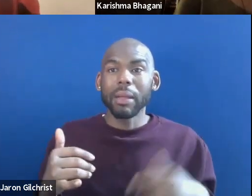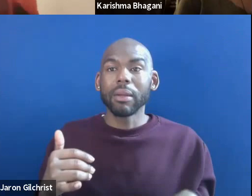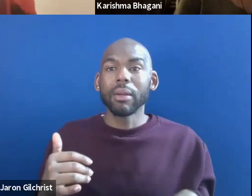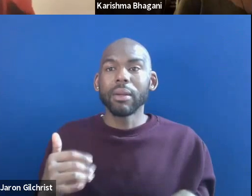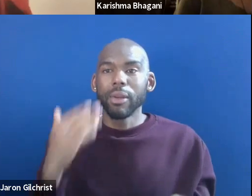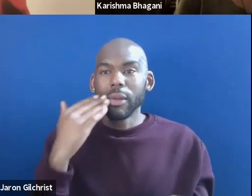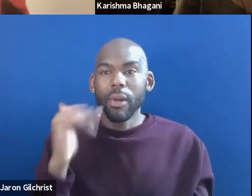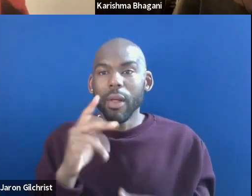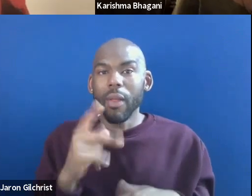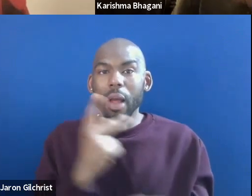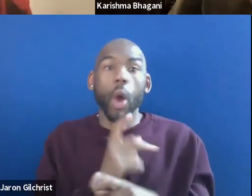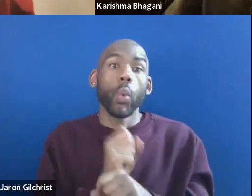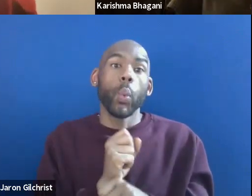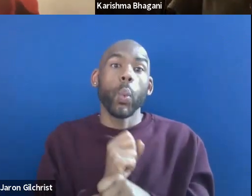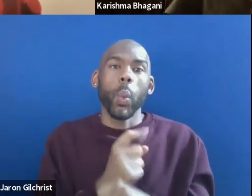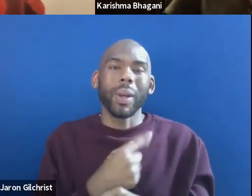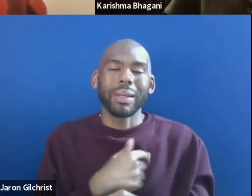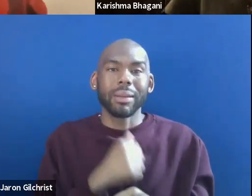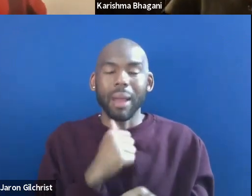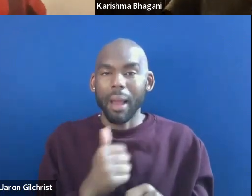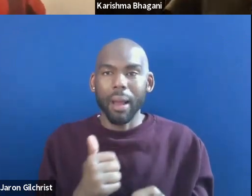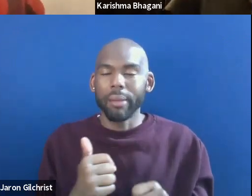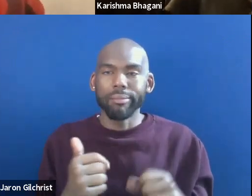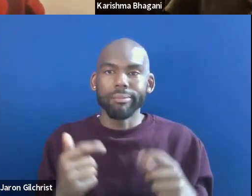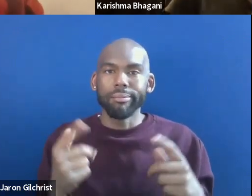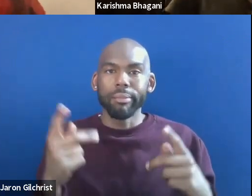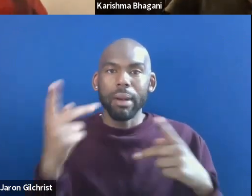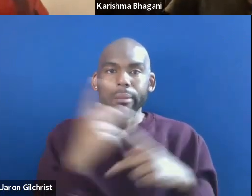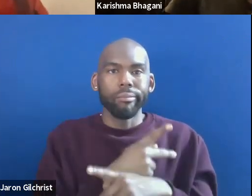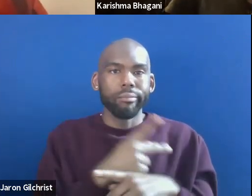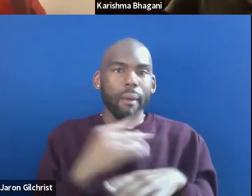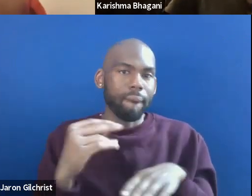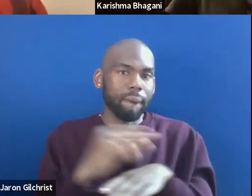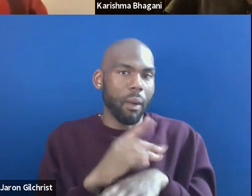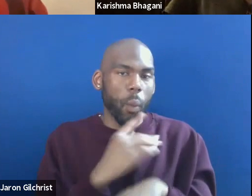that we produce. Yes, true. How do you balance all of these interests of yours?